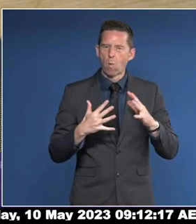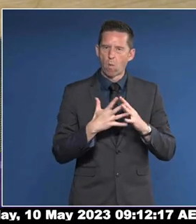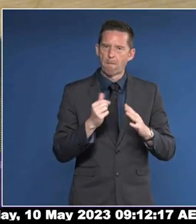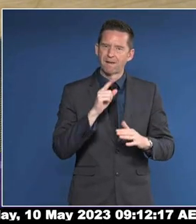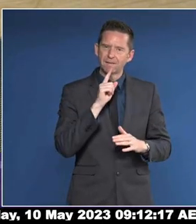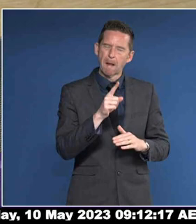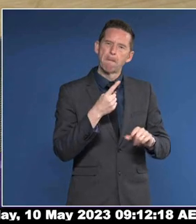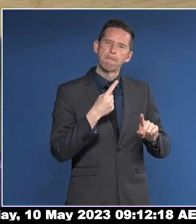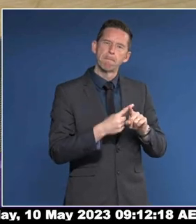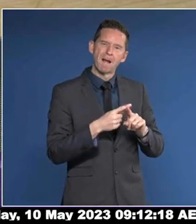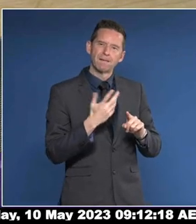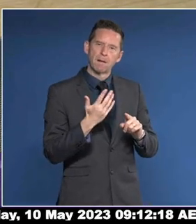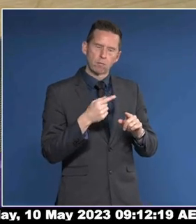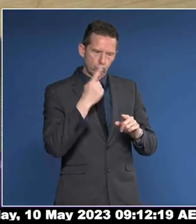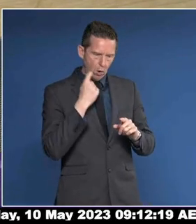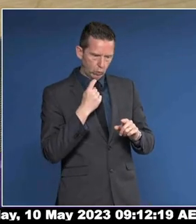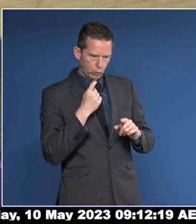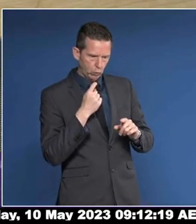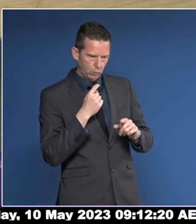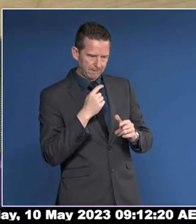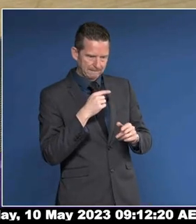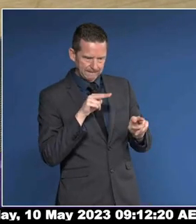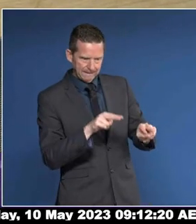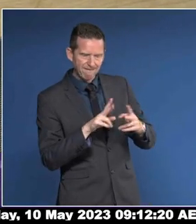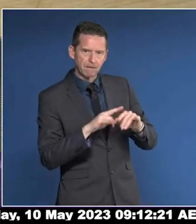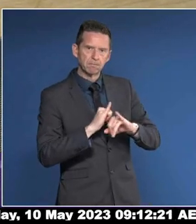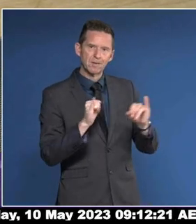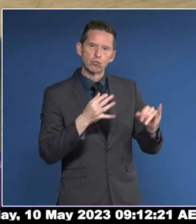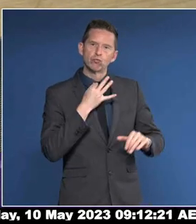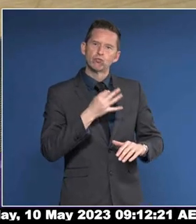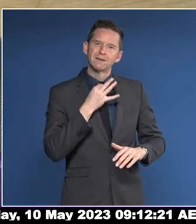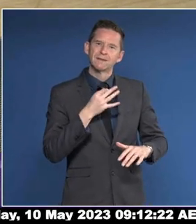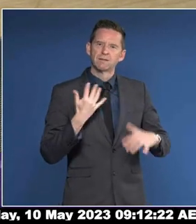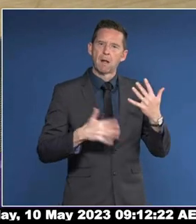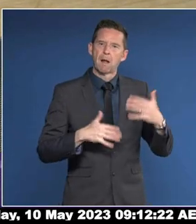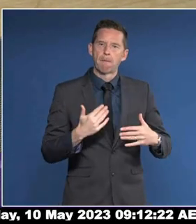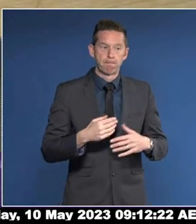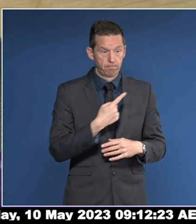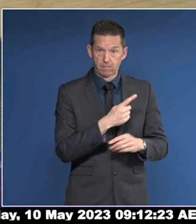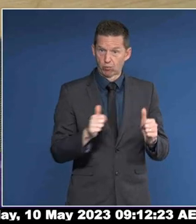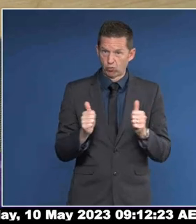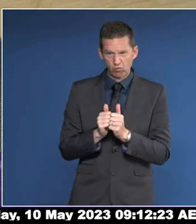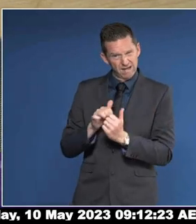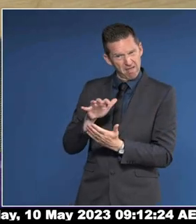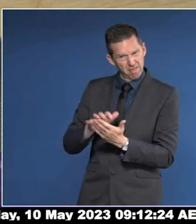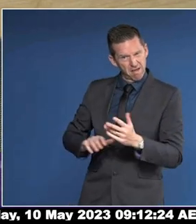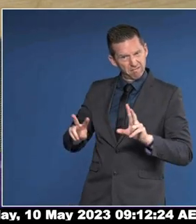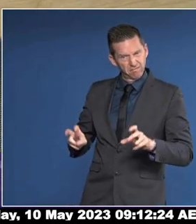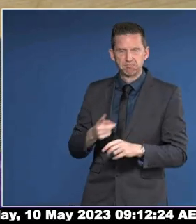So, that's what he said. Do you agree with that characterisation? Yes. MS EASTMAN: And this orientation is reactive.